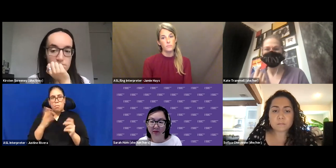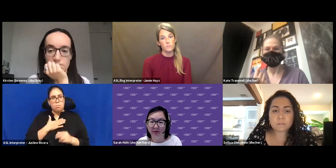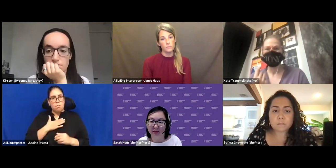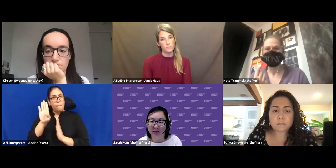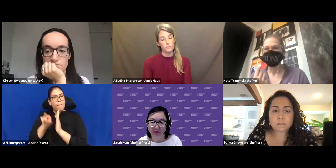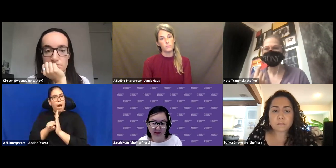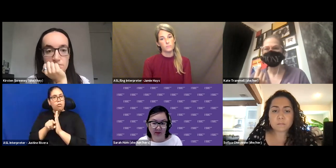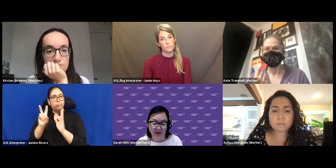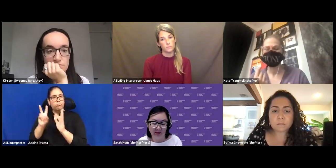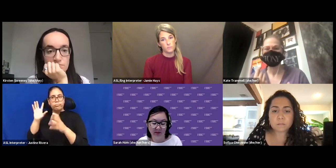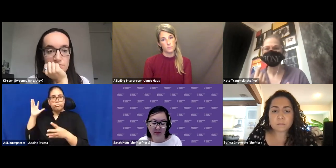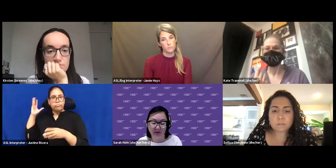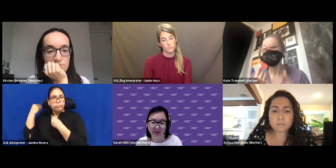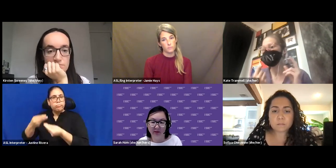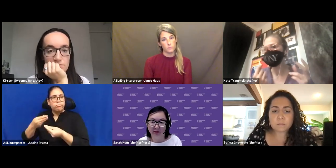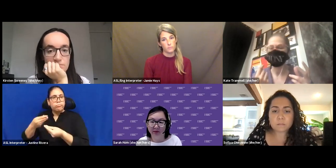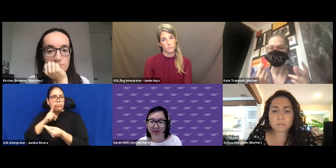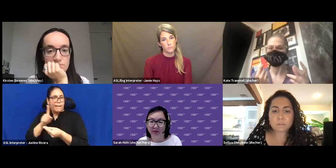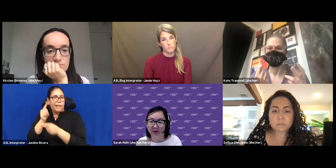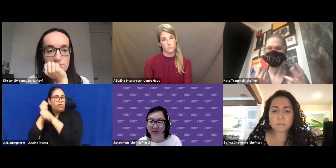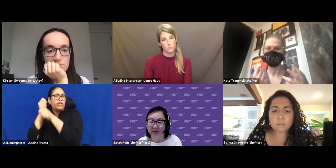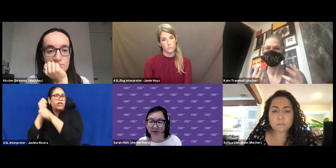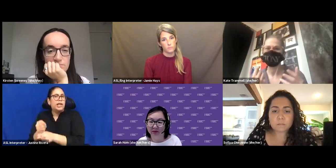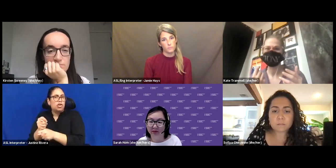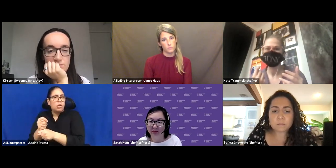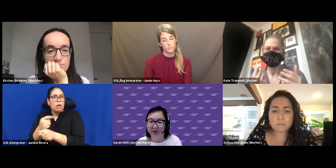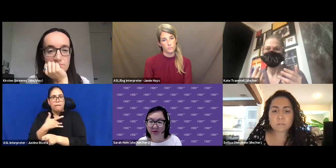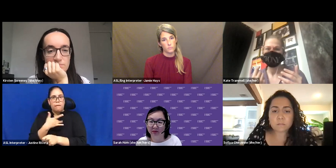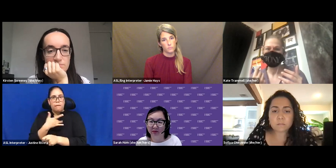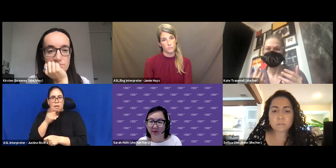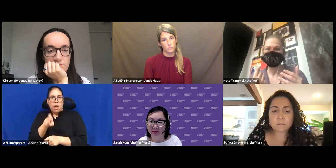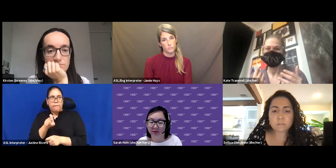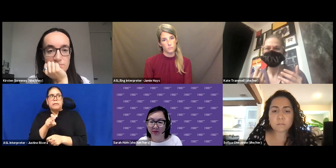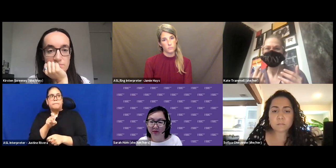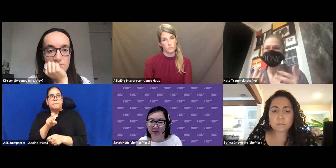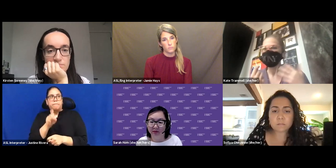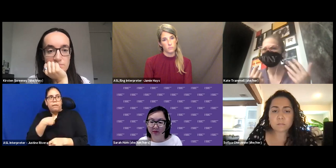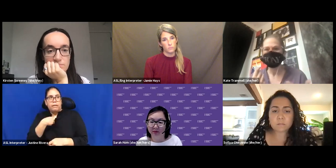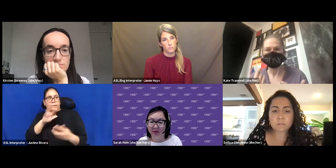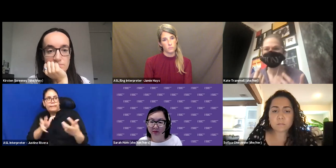where I felt like I had to fit a type or fit a more classical